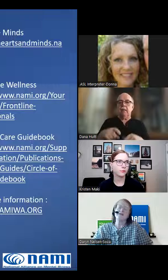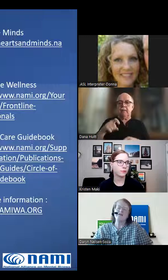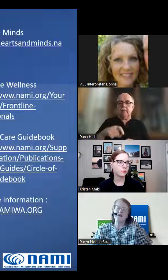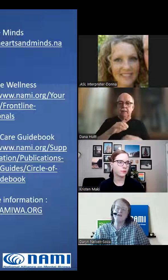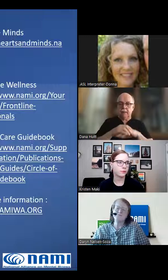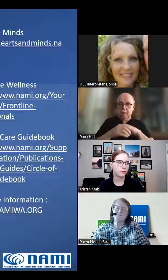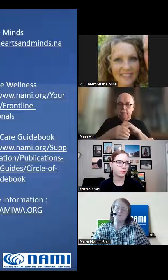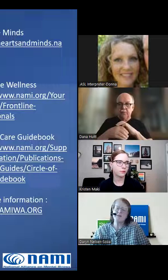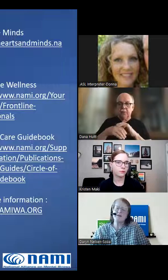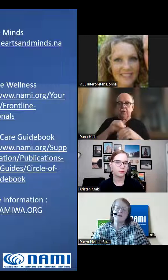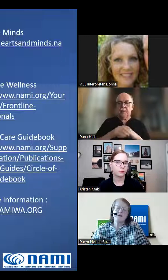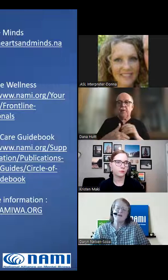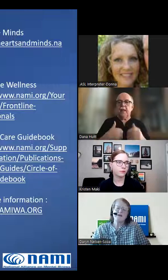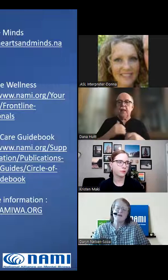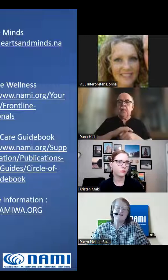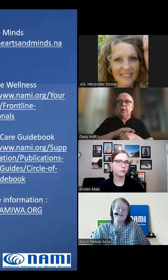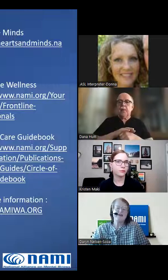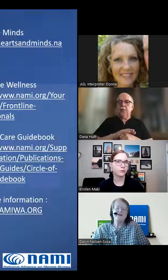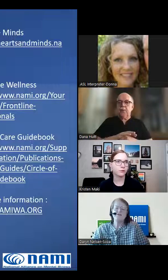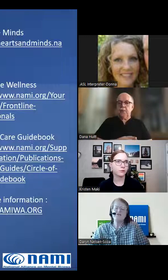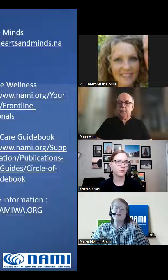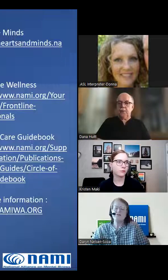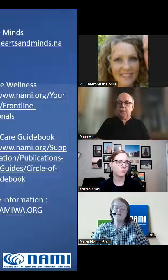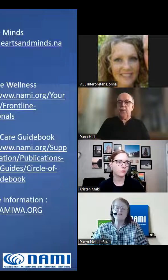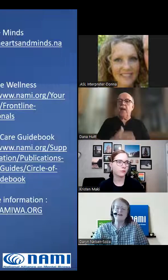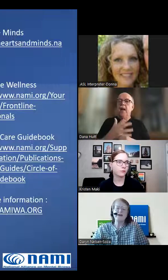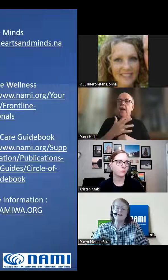year. And one of the best things that we produced or that I